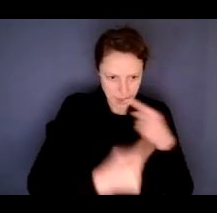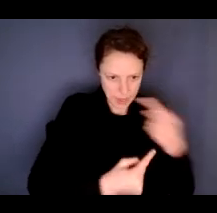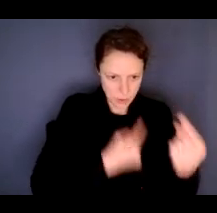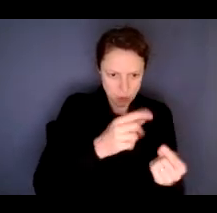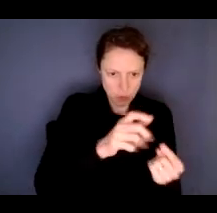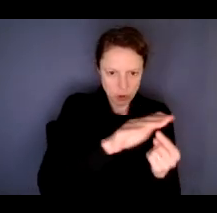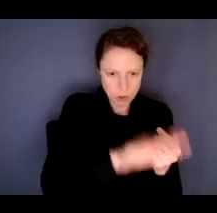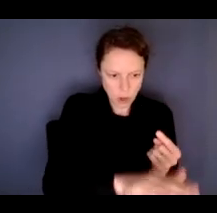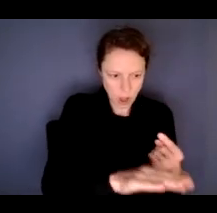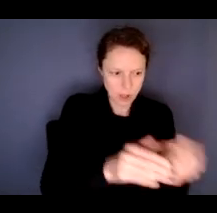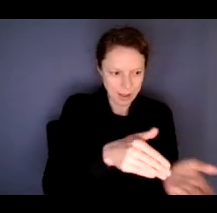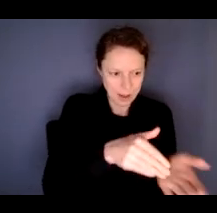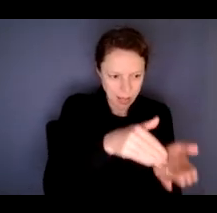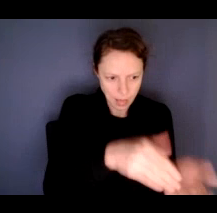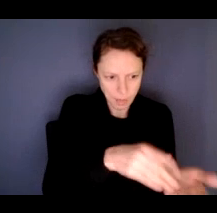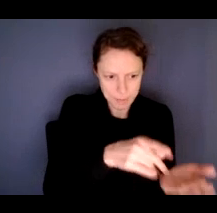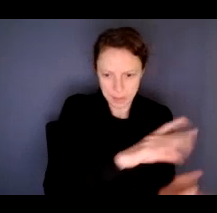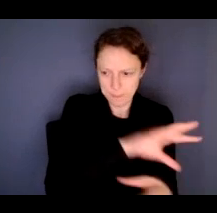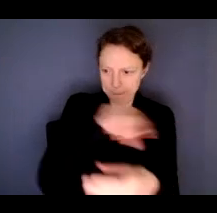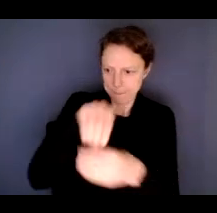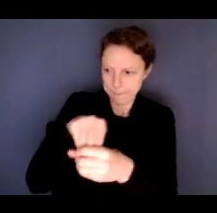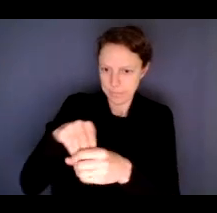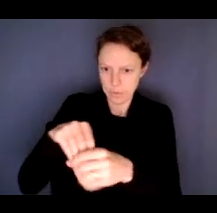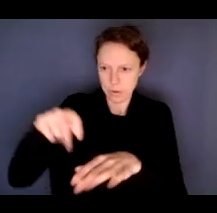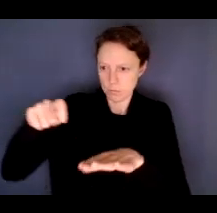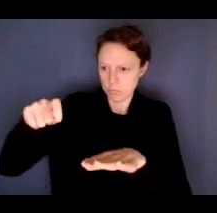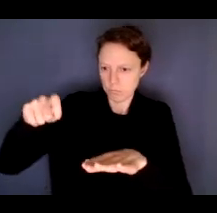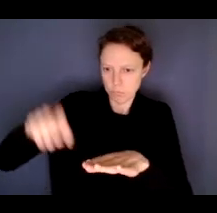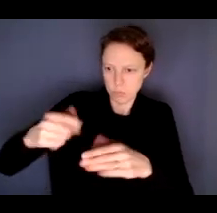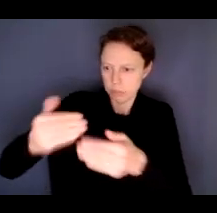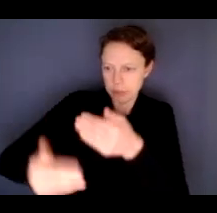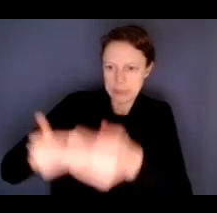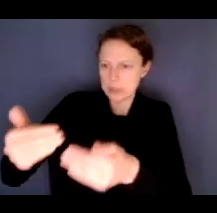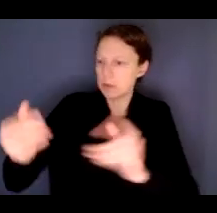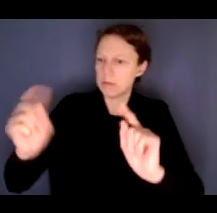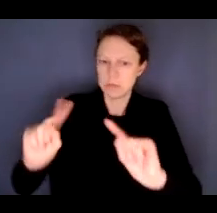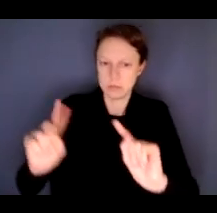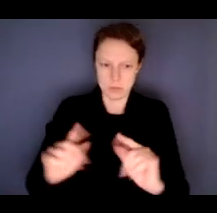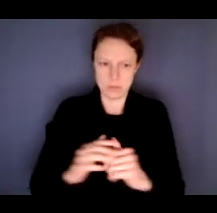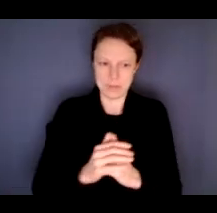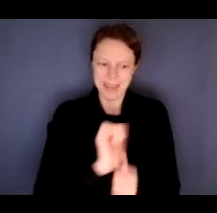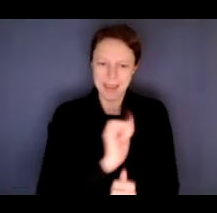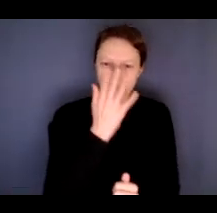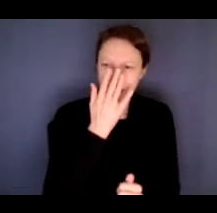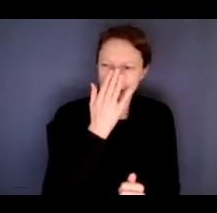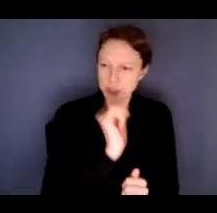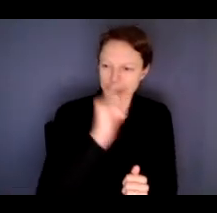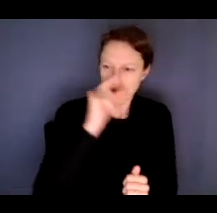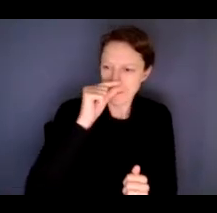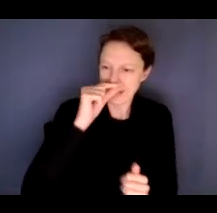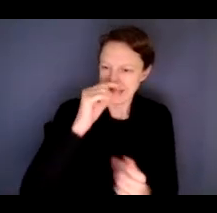proceedings. Age and ability is really important in that regard because the way that they might